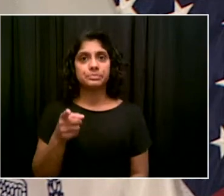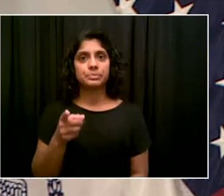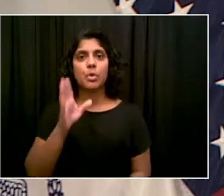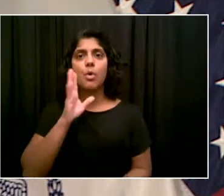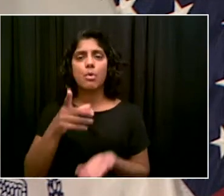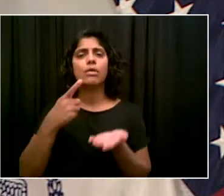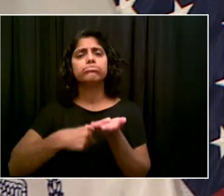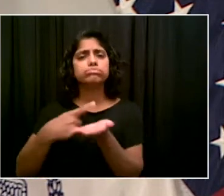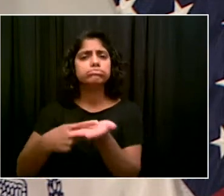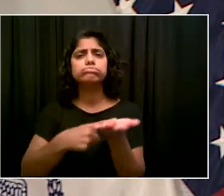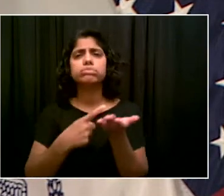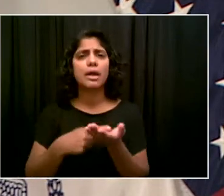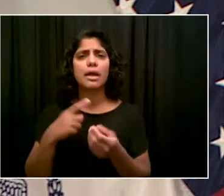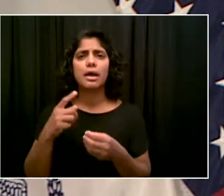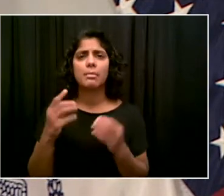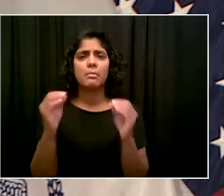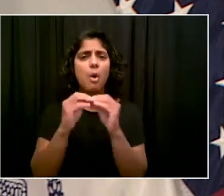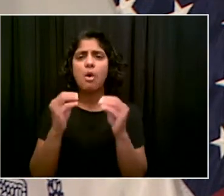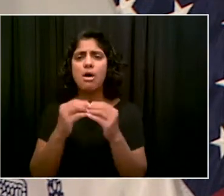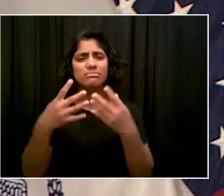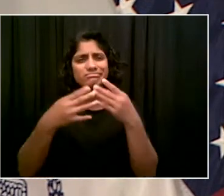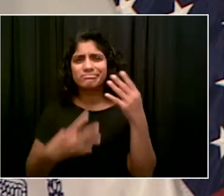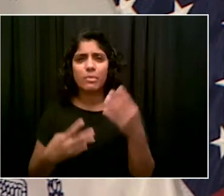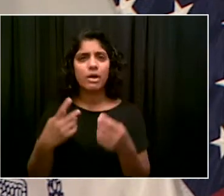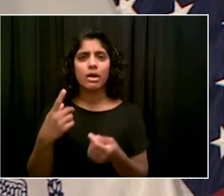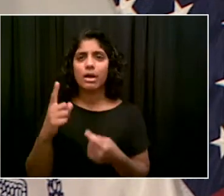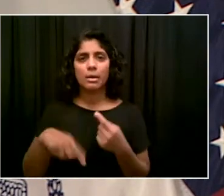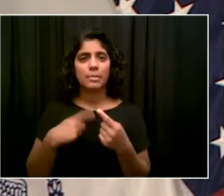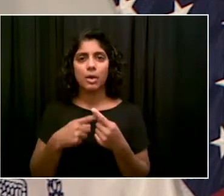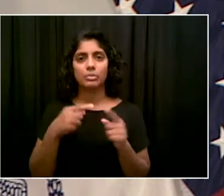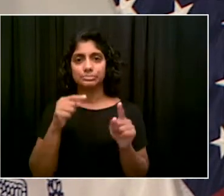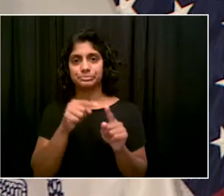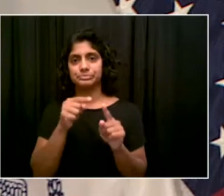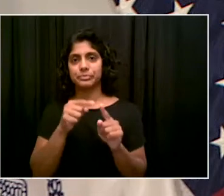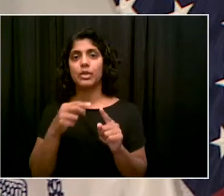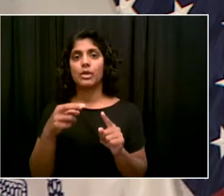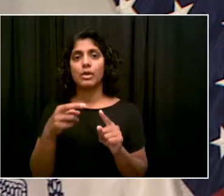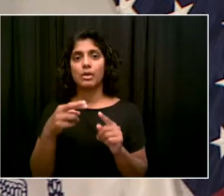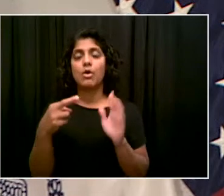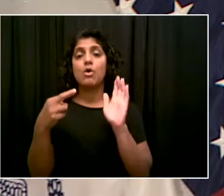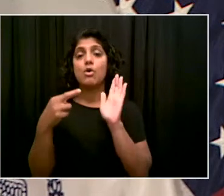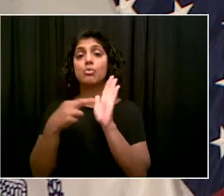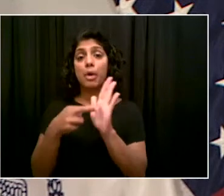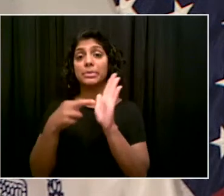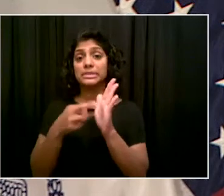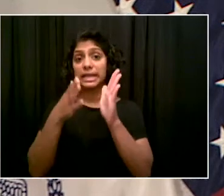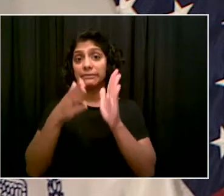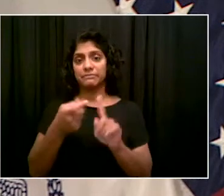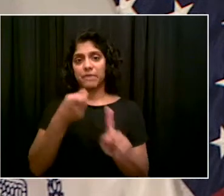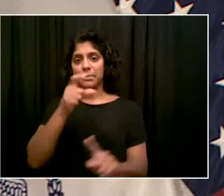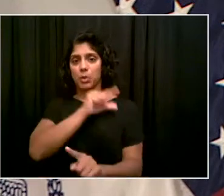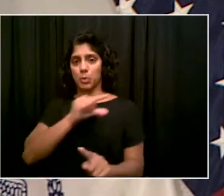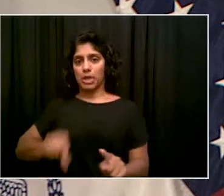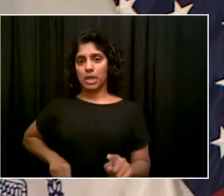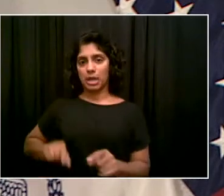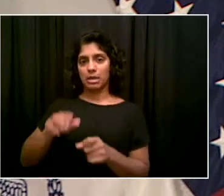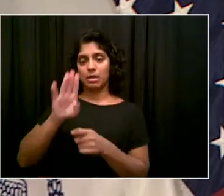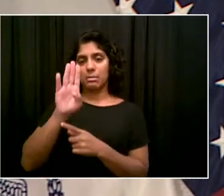ESPECIALLY IF YOUA RE WORKING PERSON OR A LOW